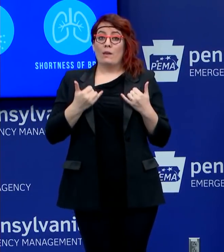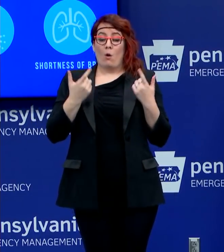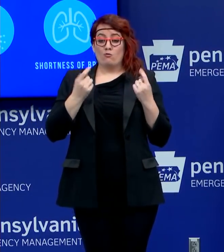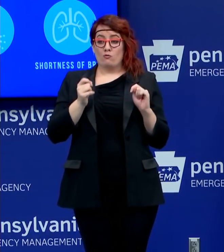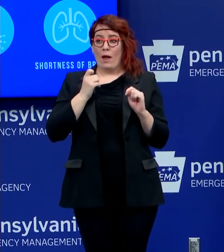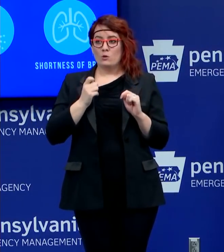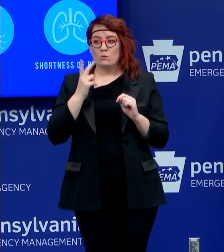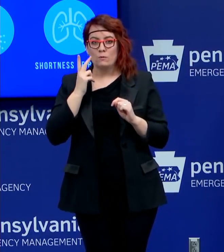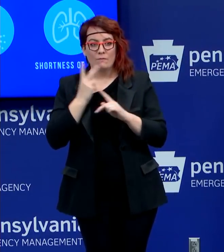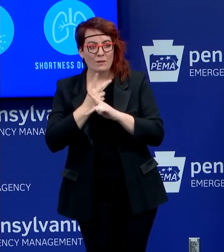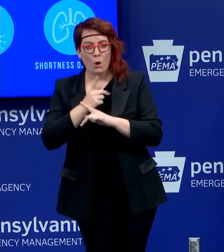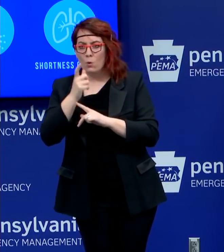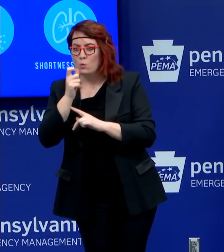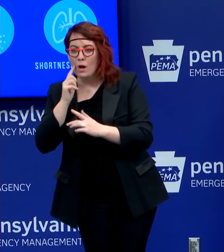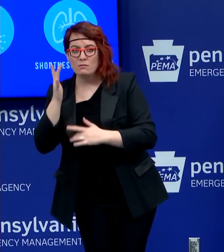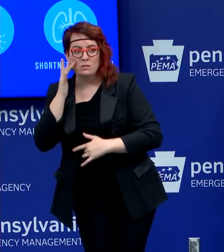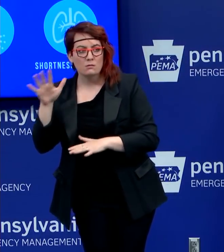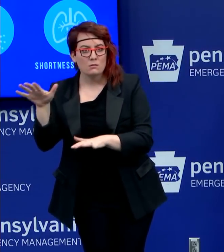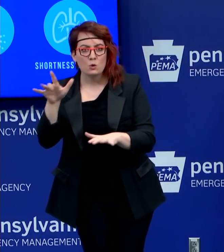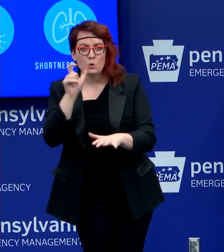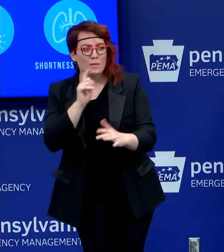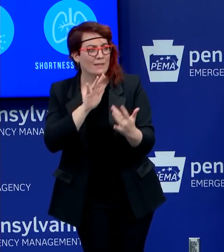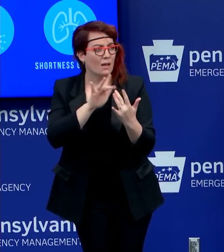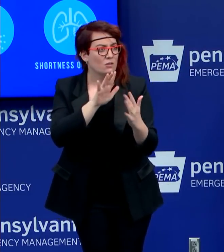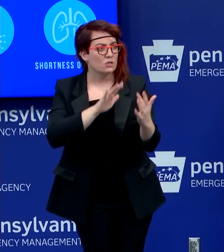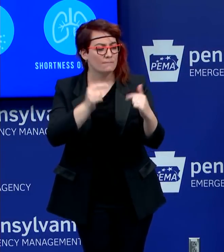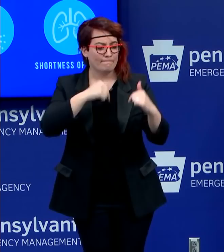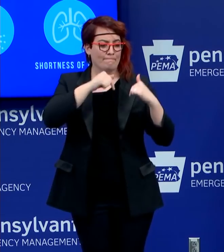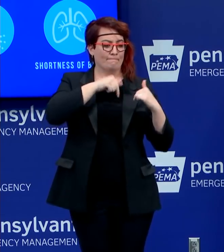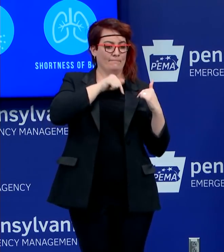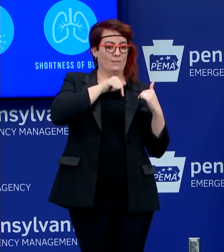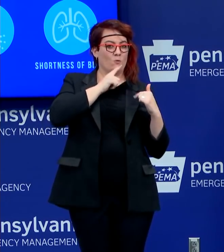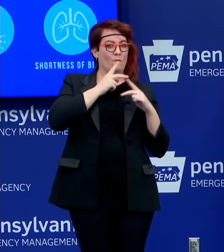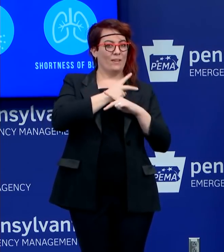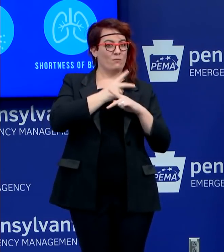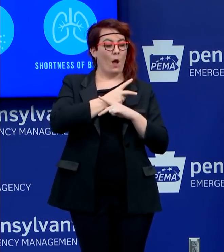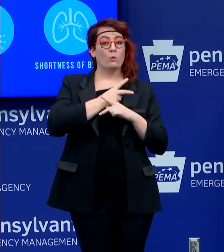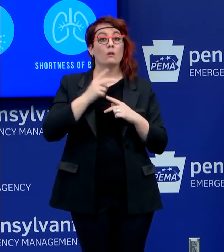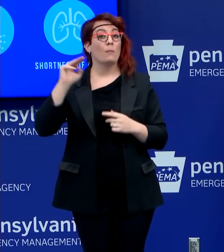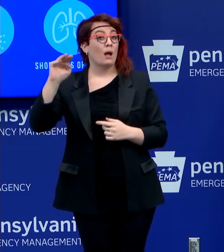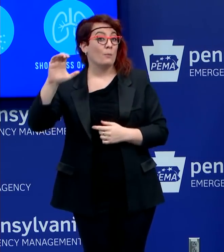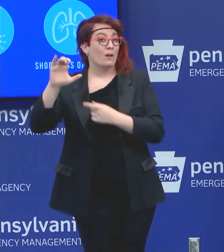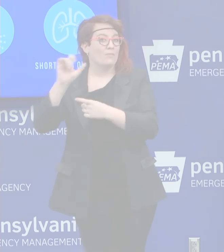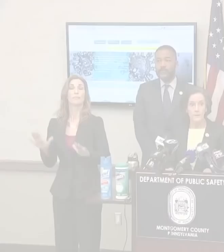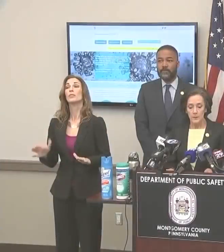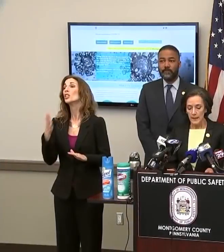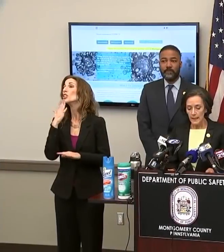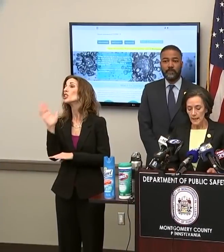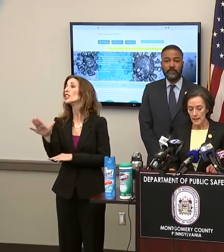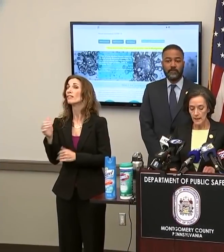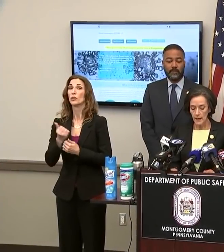TAKING ACTION DECISIVE ACTION, TO MITIGATE OR MOVING BEYOND JUST SIMPLY JUST CONTAINING TRYING TO FINE OUT WHO GOT